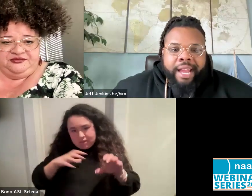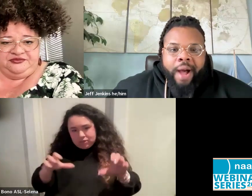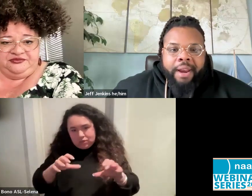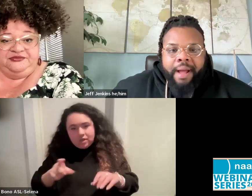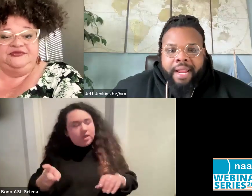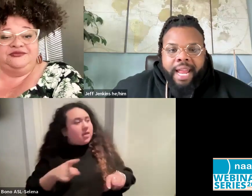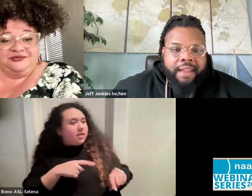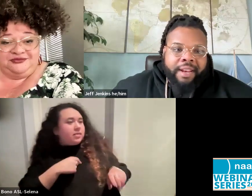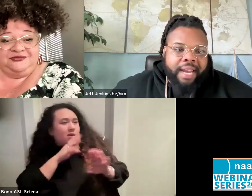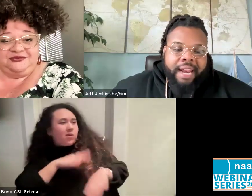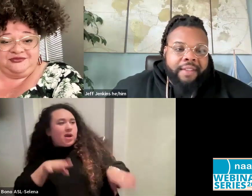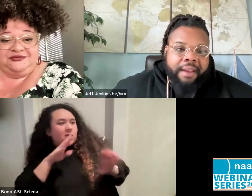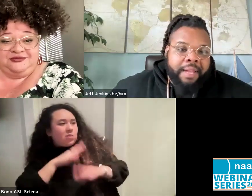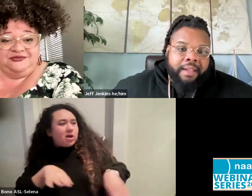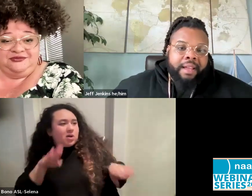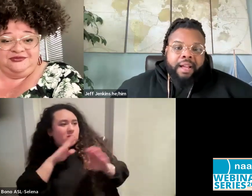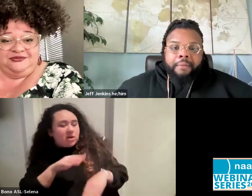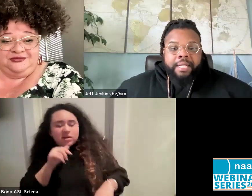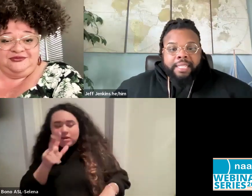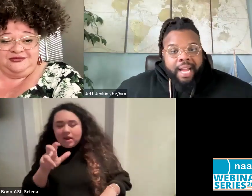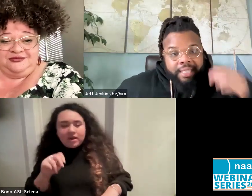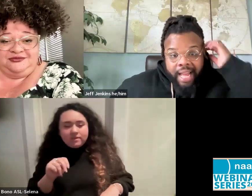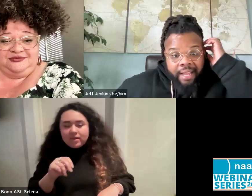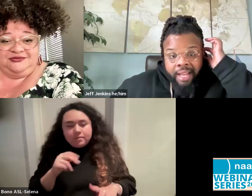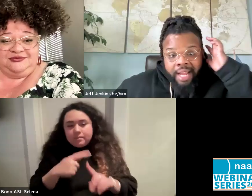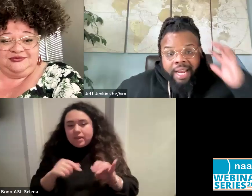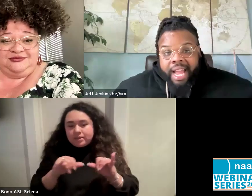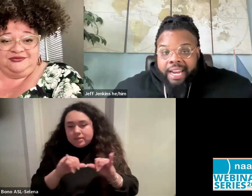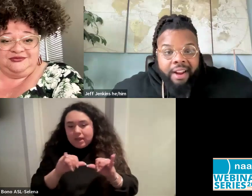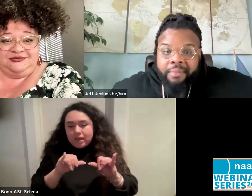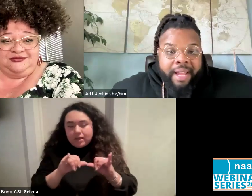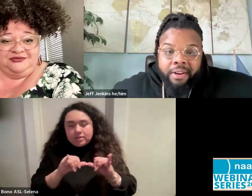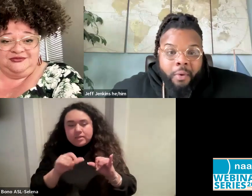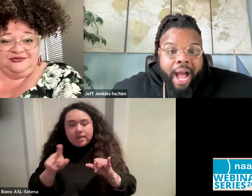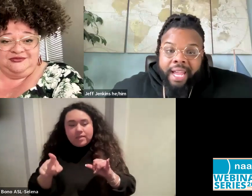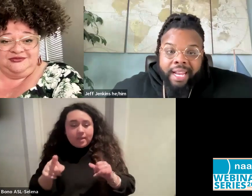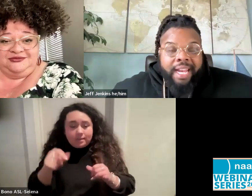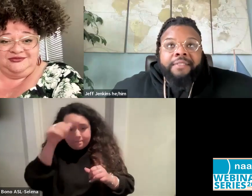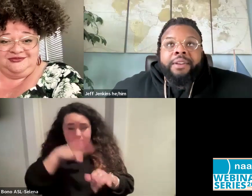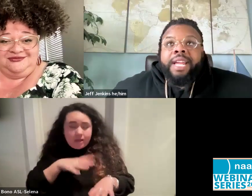They quiet about it ain't even they. We got to be plus sized like they may be at our quiet either.